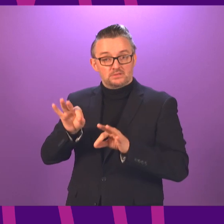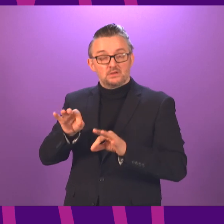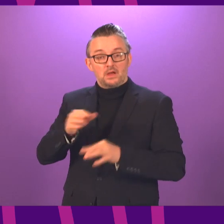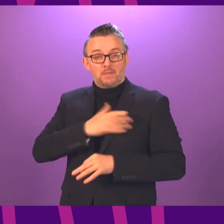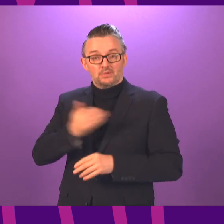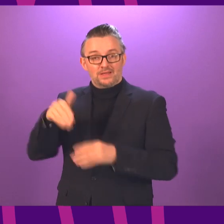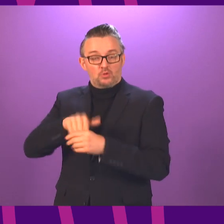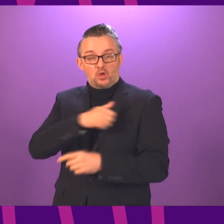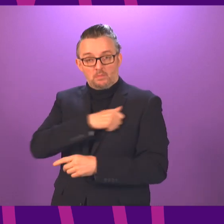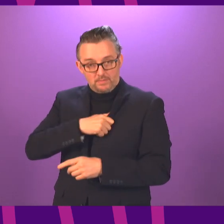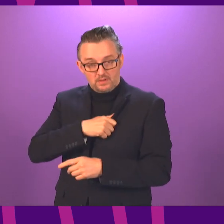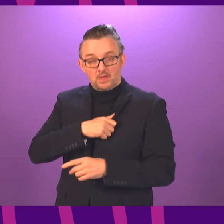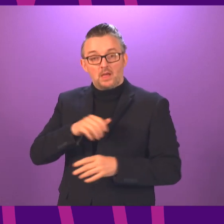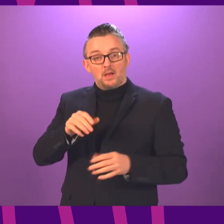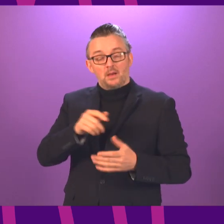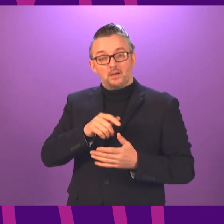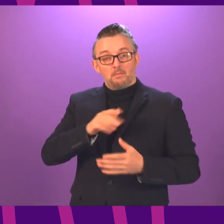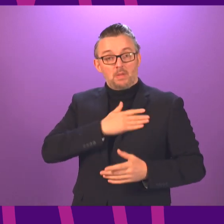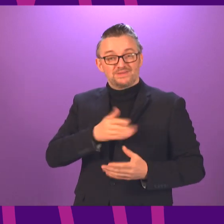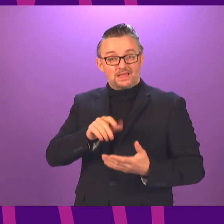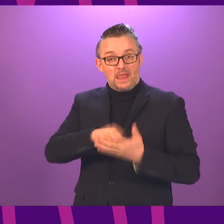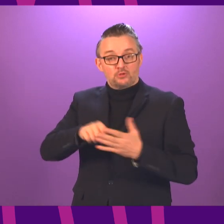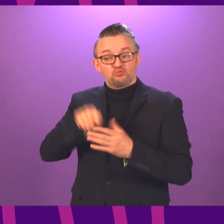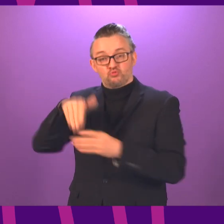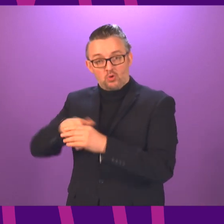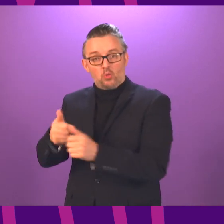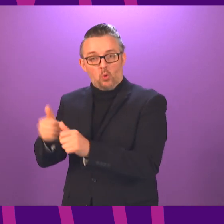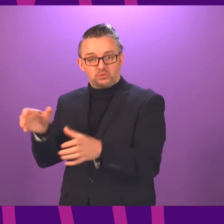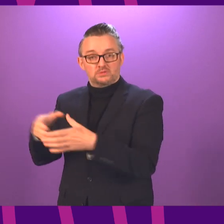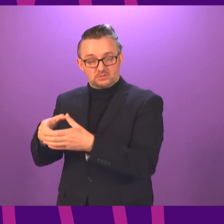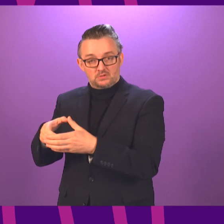elect members to the SPCB and entrust them to make decisions on their behalf. The corporate